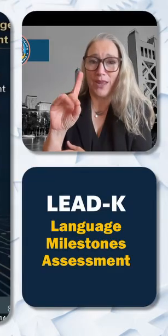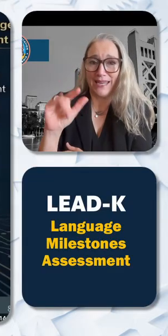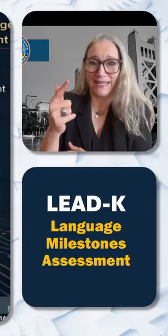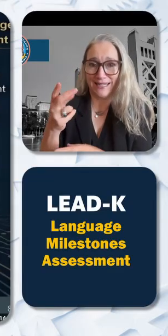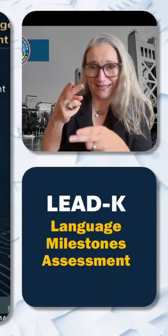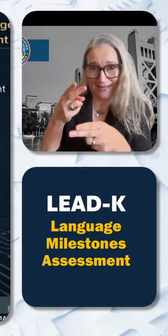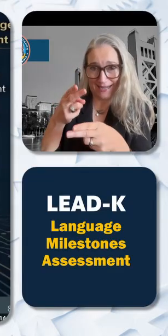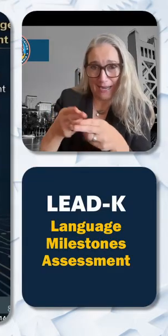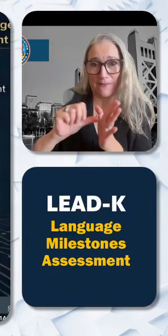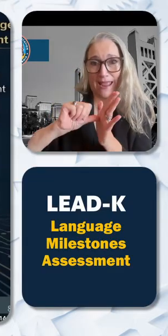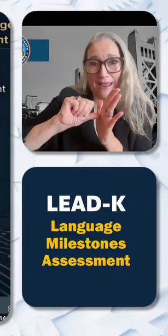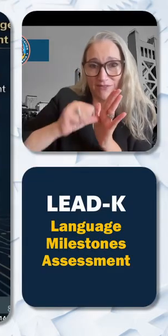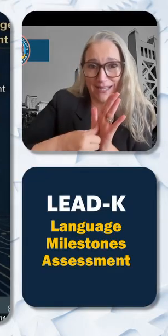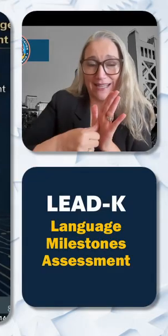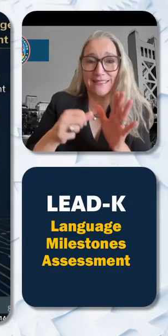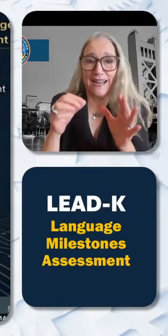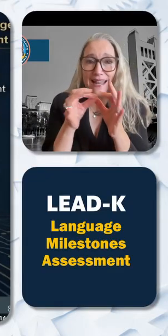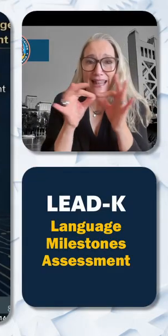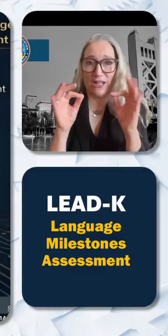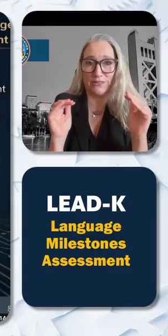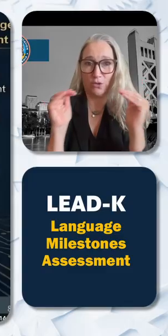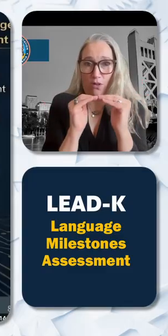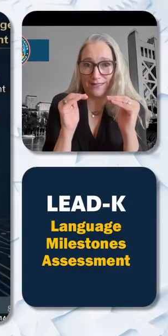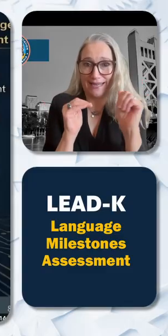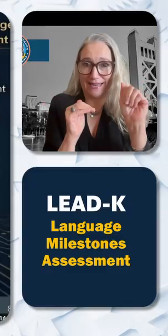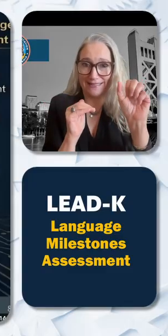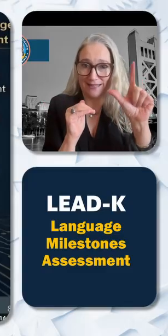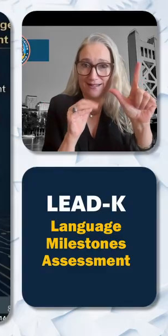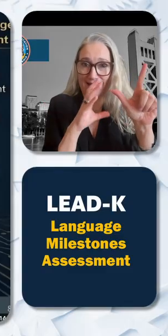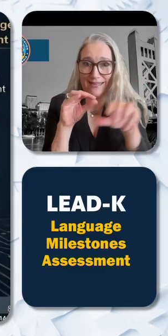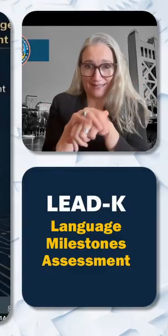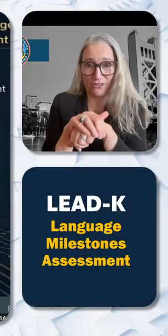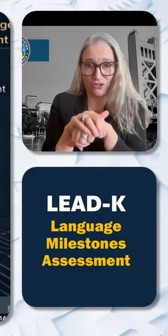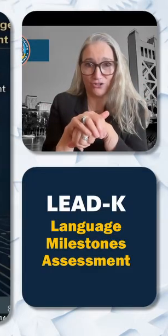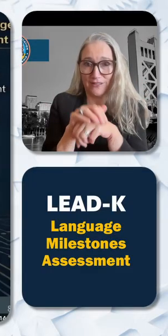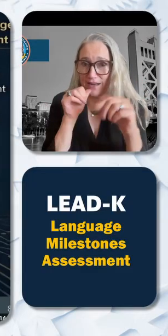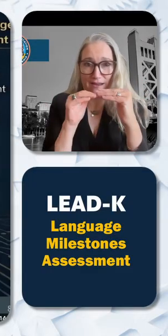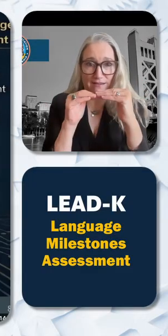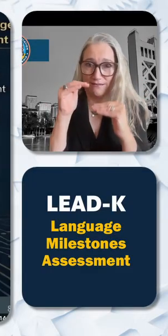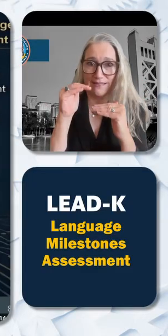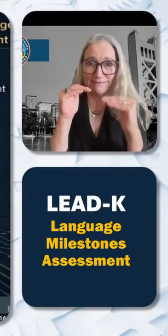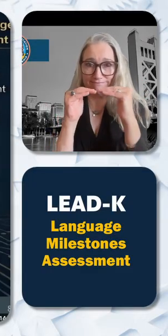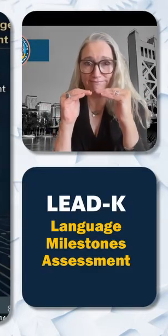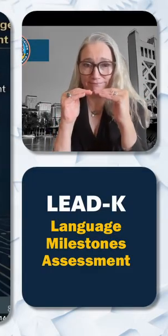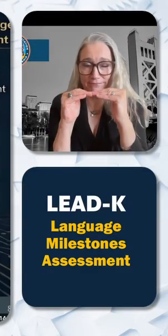LEAD-K is our brand. This is a branding name that emphasizes that ASL